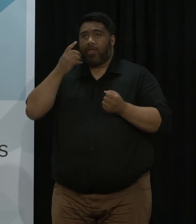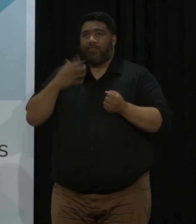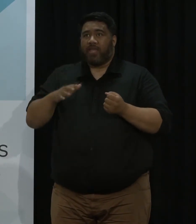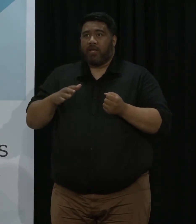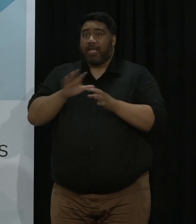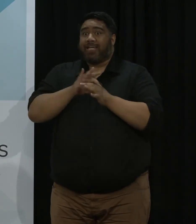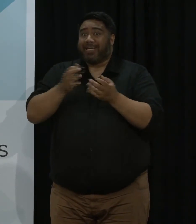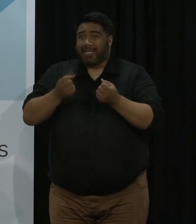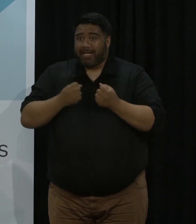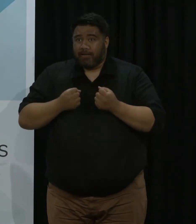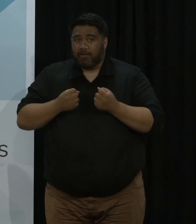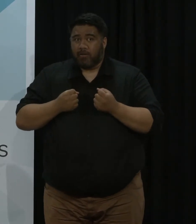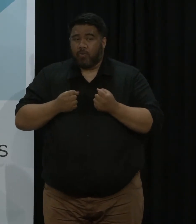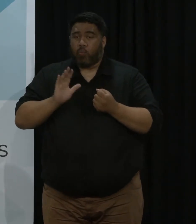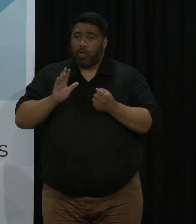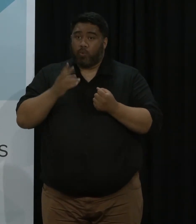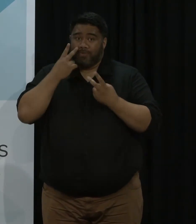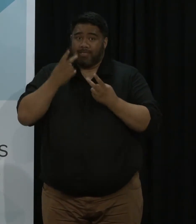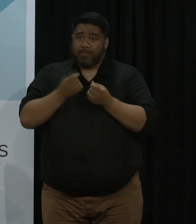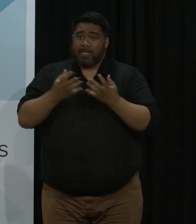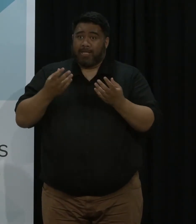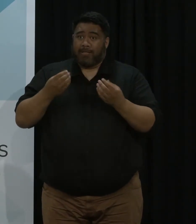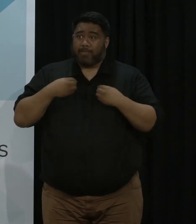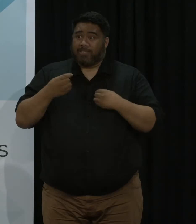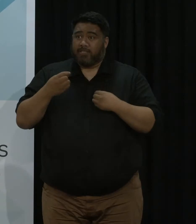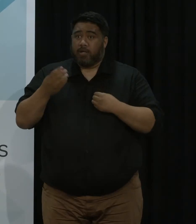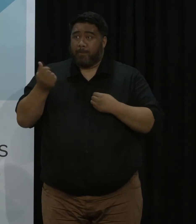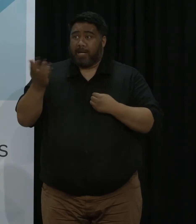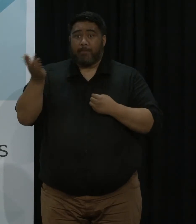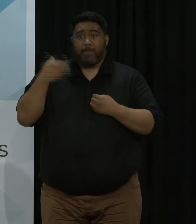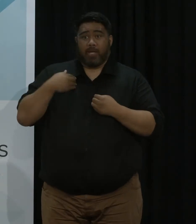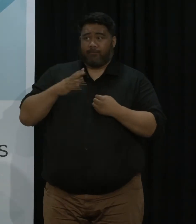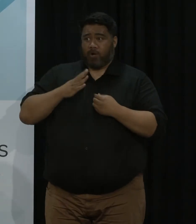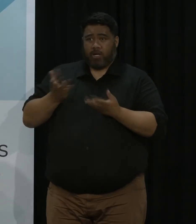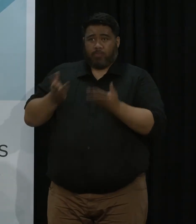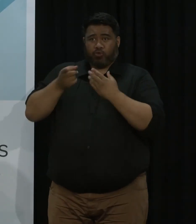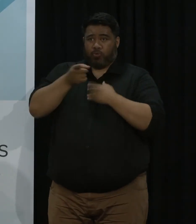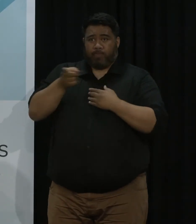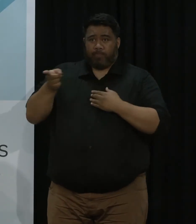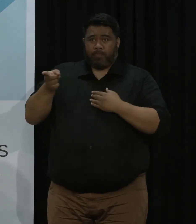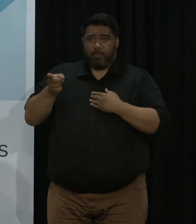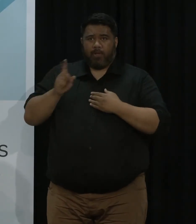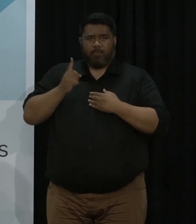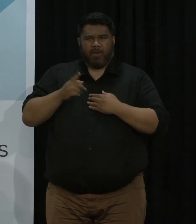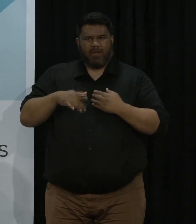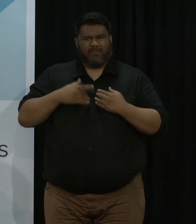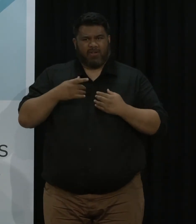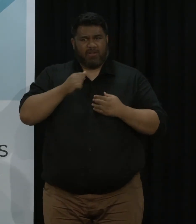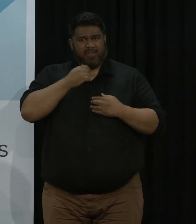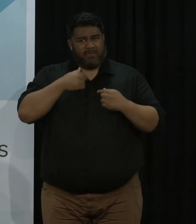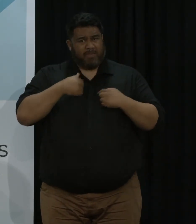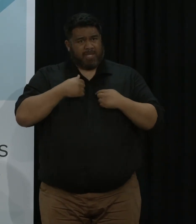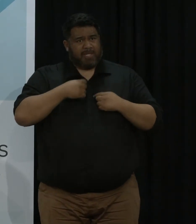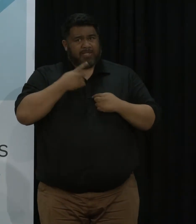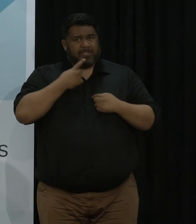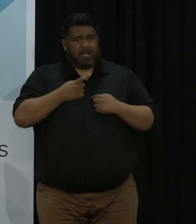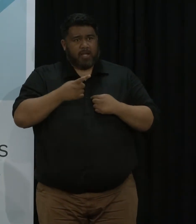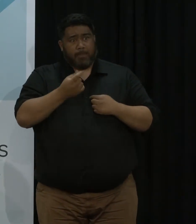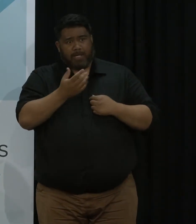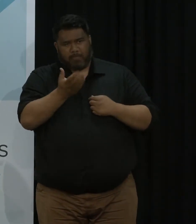believe they got the support because they were earn canned that things would happen and then they didn't, we have seen